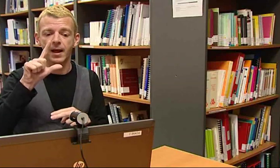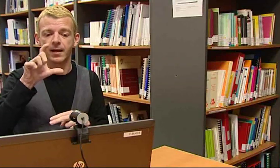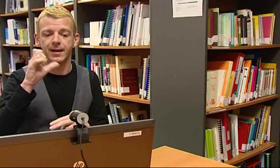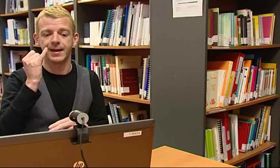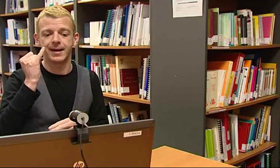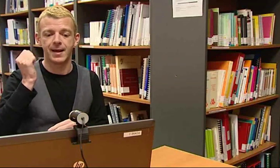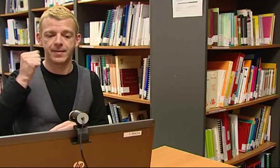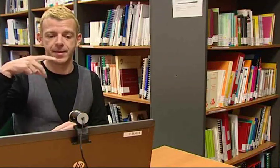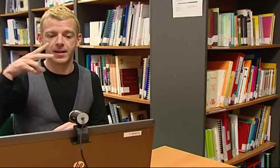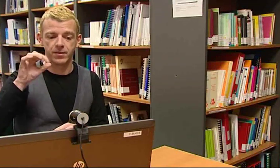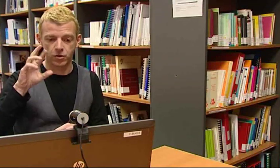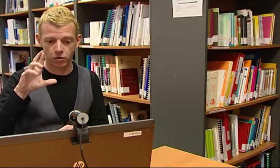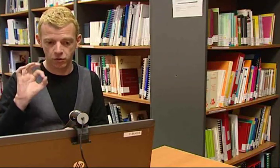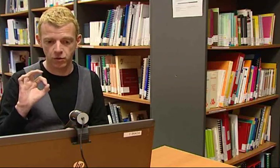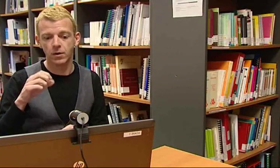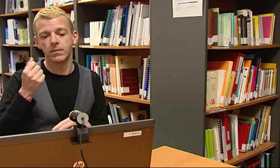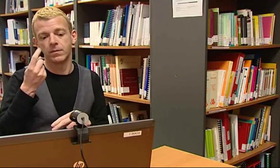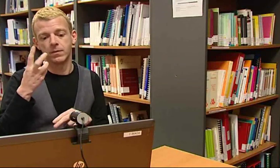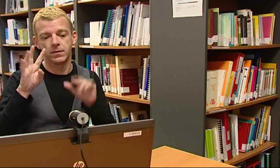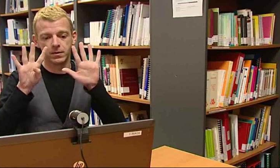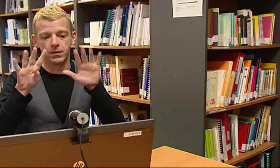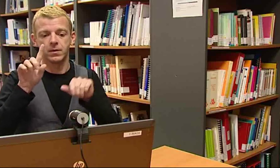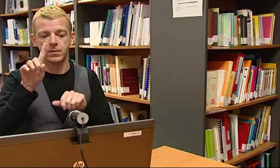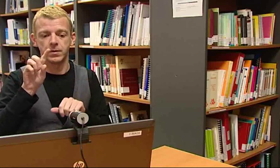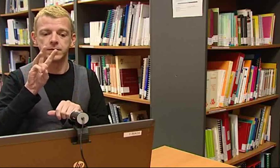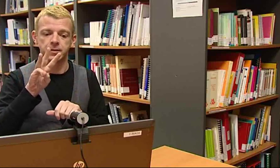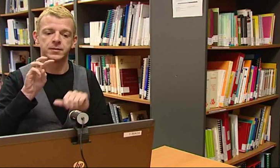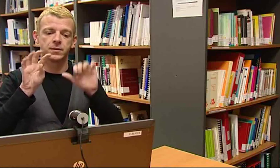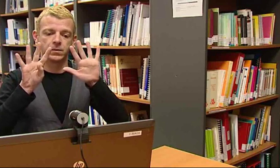He says he wants to talk to a teacher at UNED and the interpreter connects him.